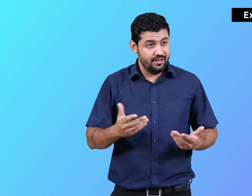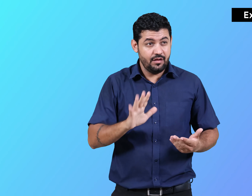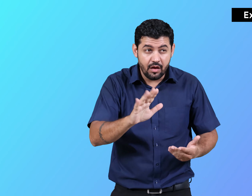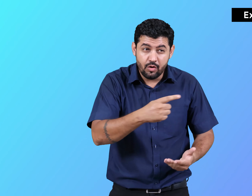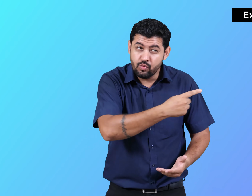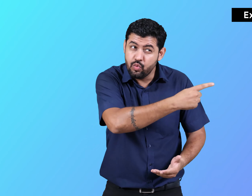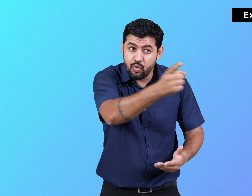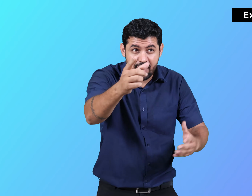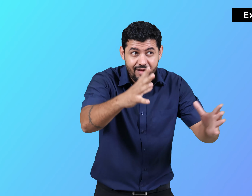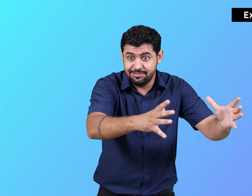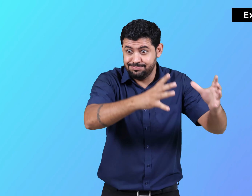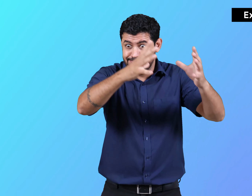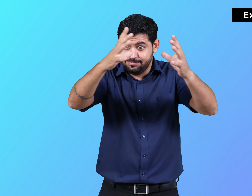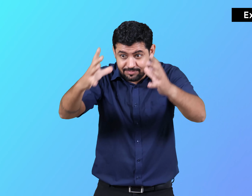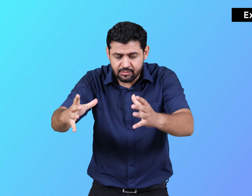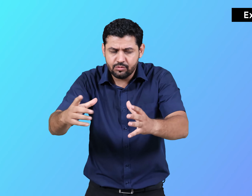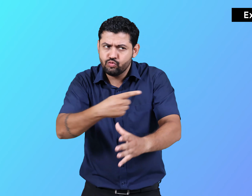that he would give you this land. When that happens,